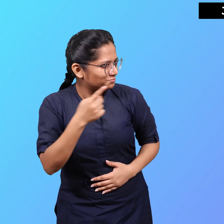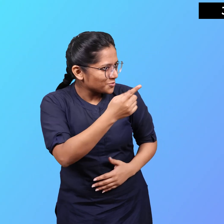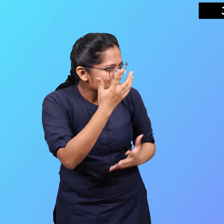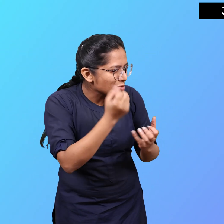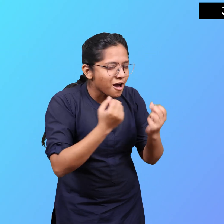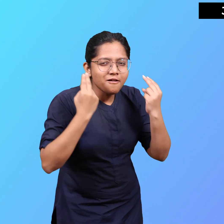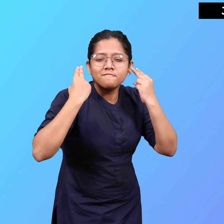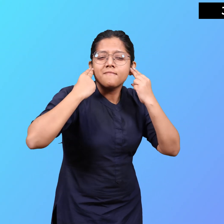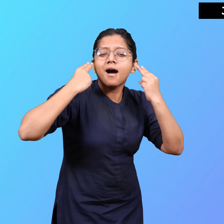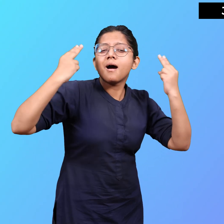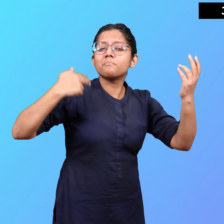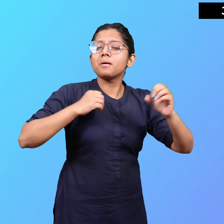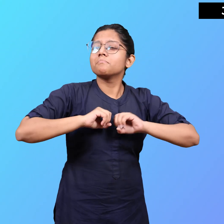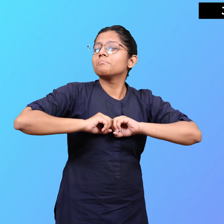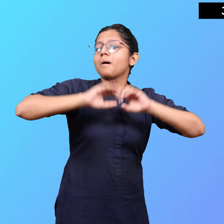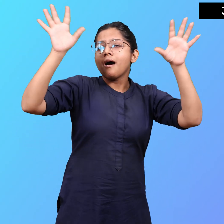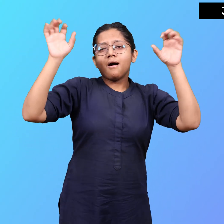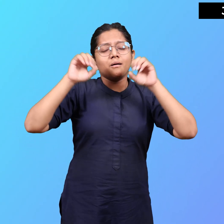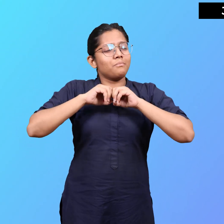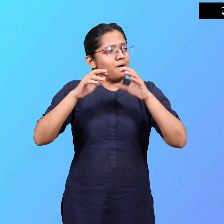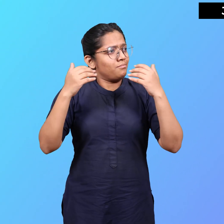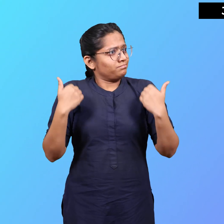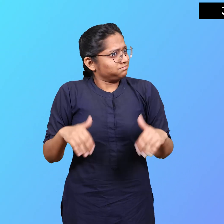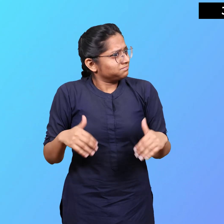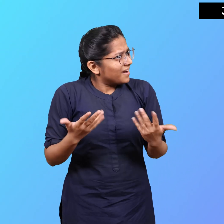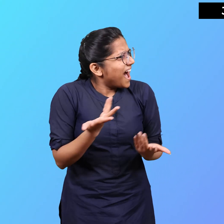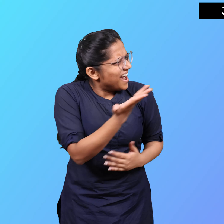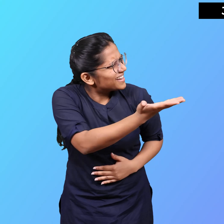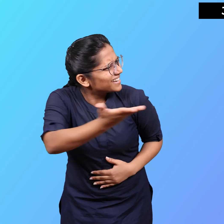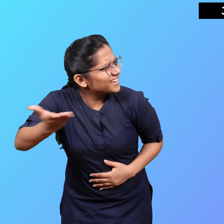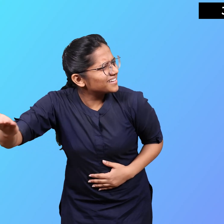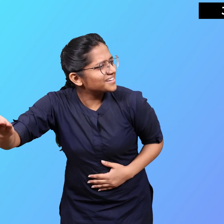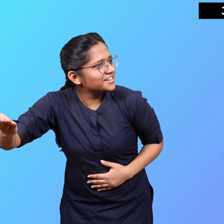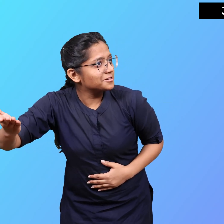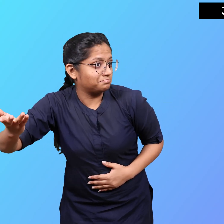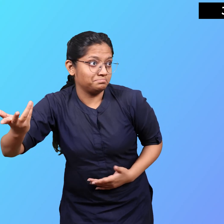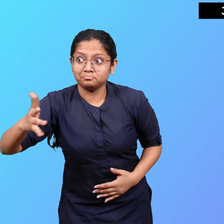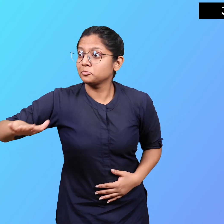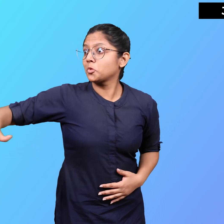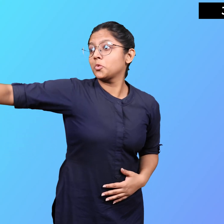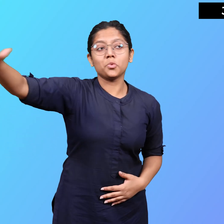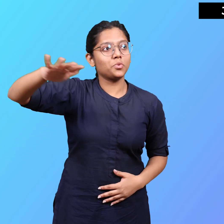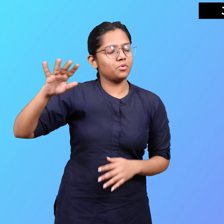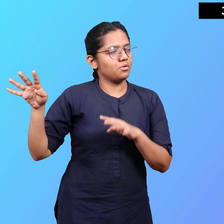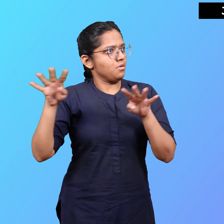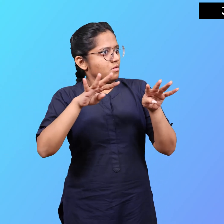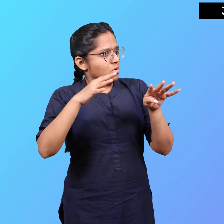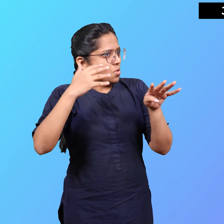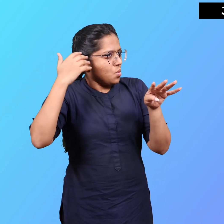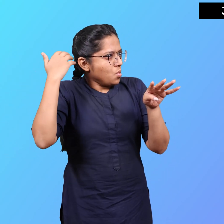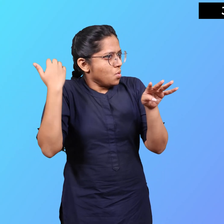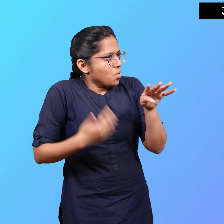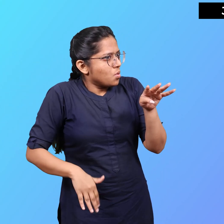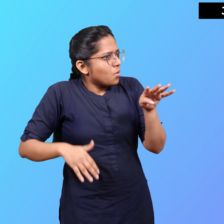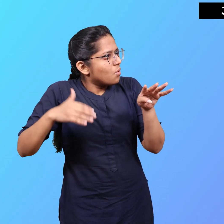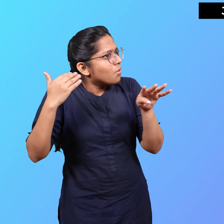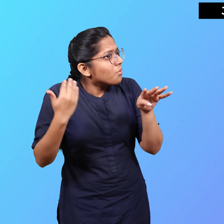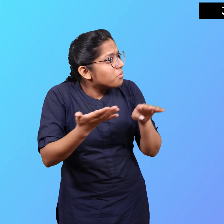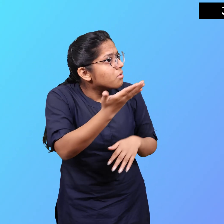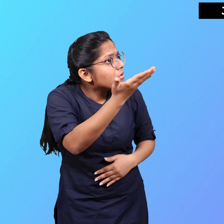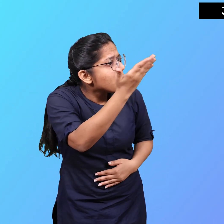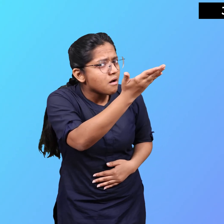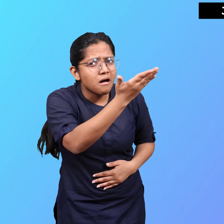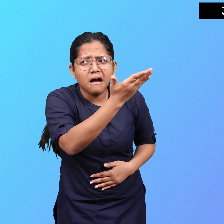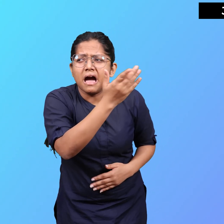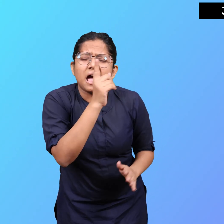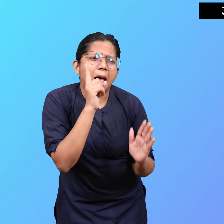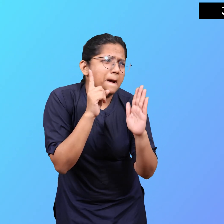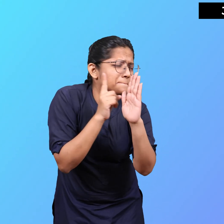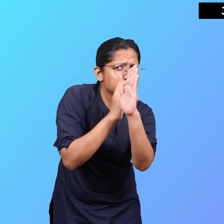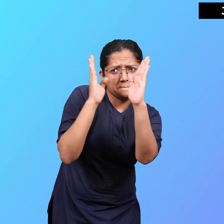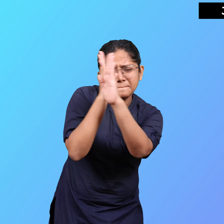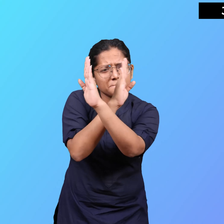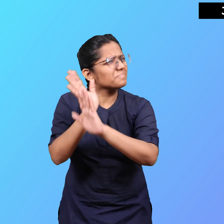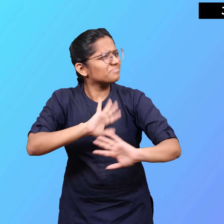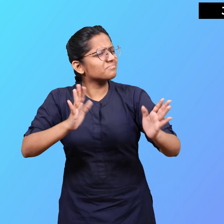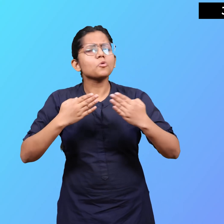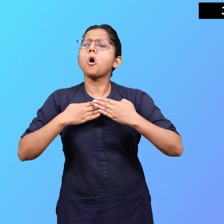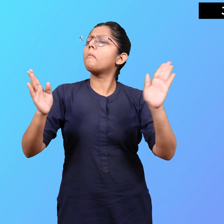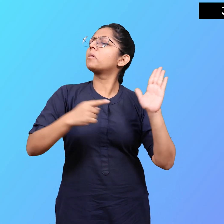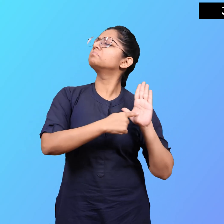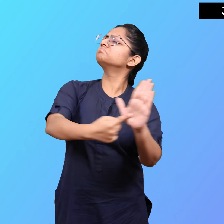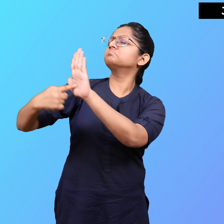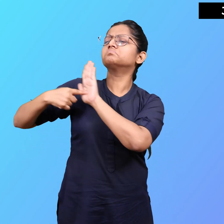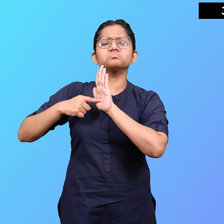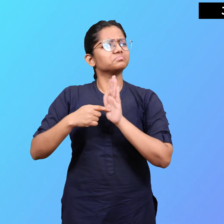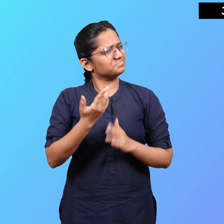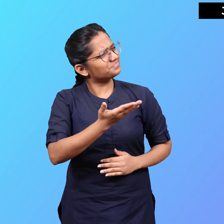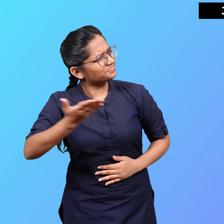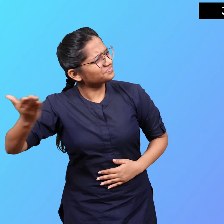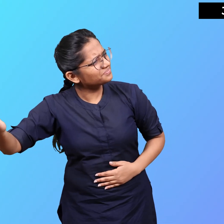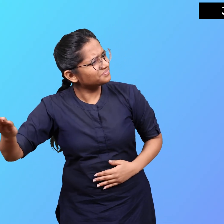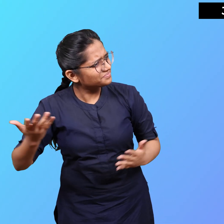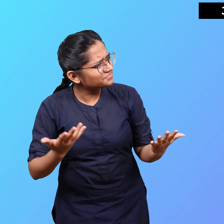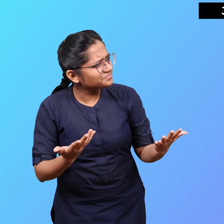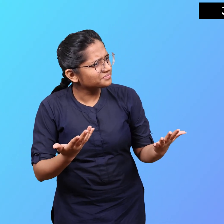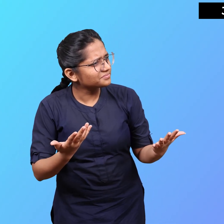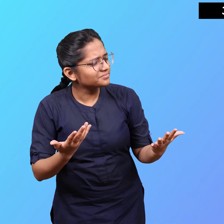If you want to be well known, you must not hide what you do. If you can do such amazing things, let the whole world see.''